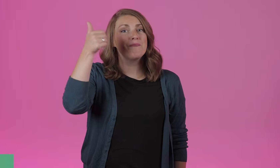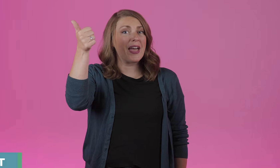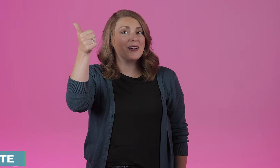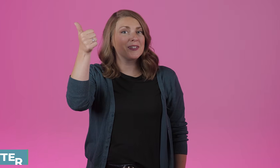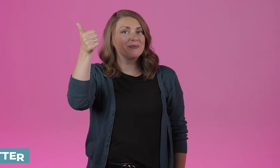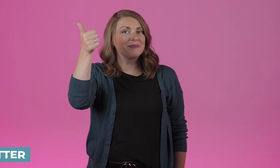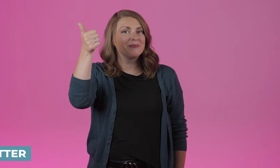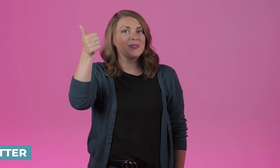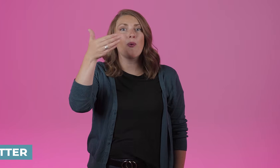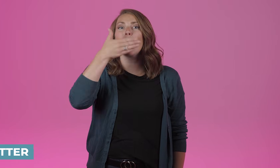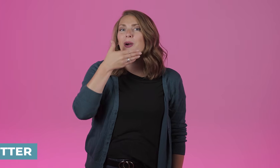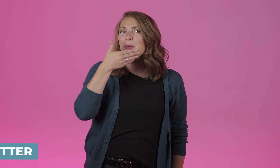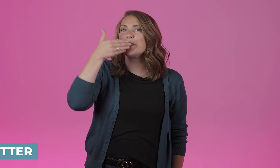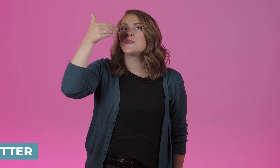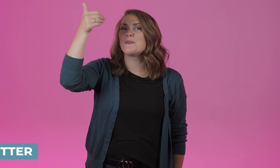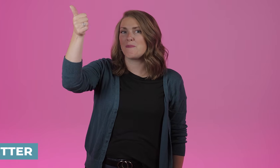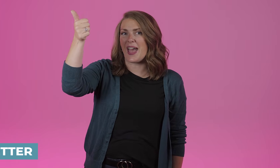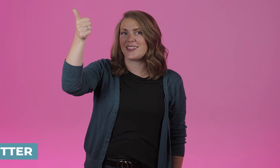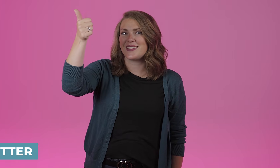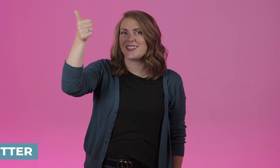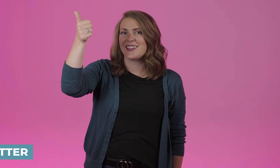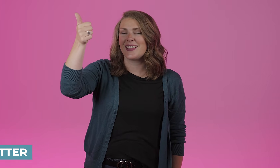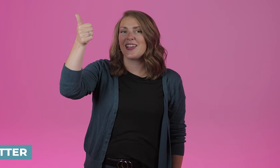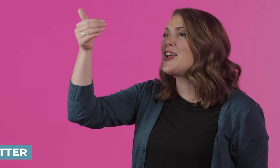Better or best.